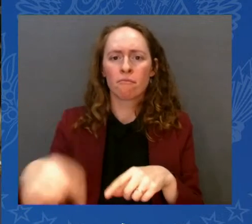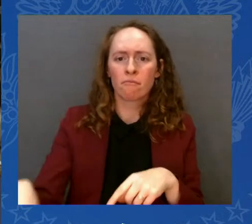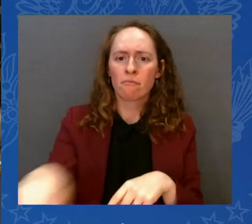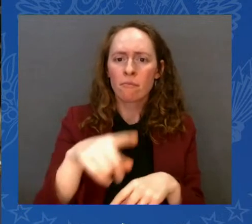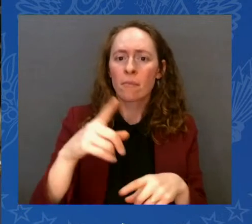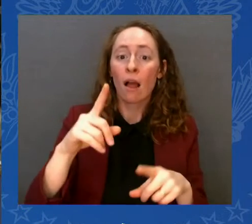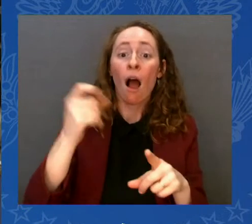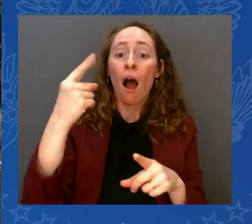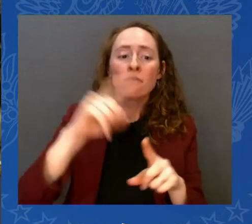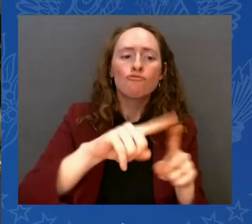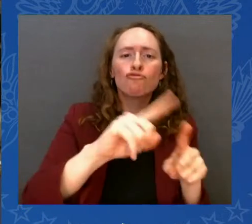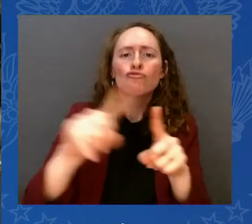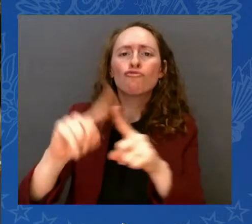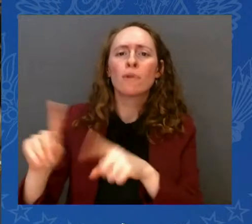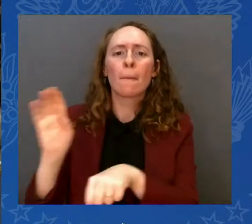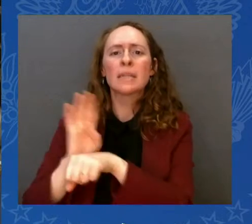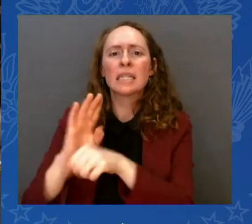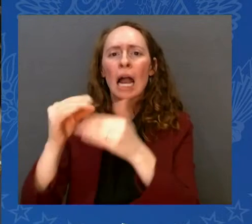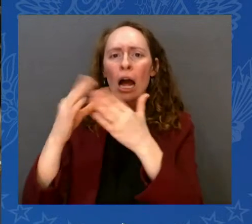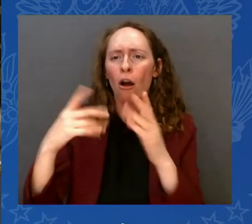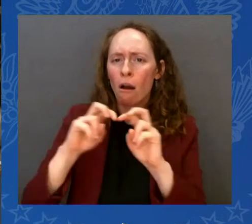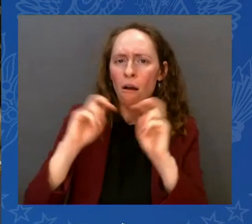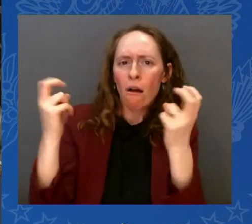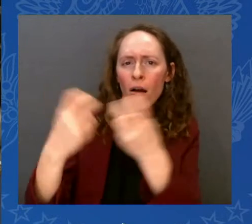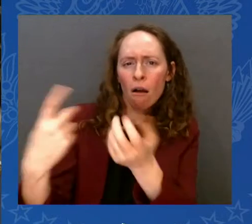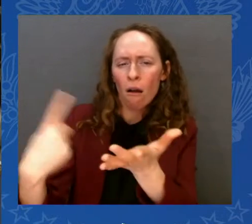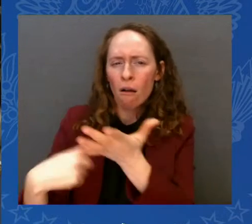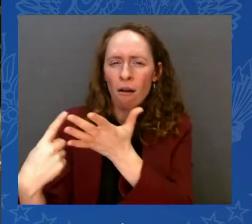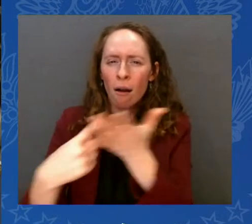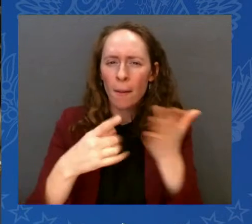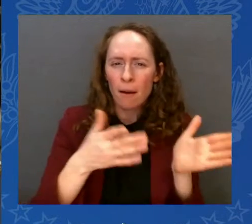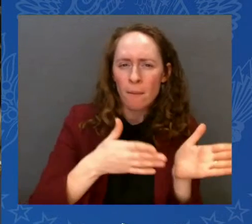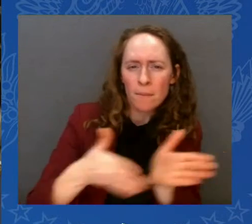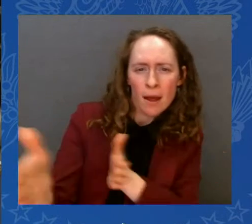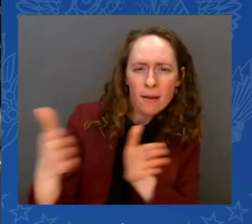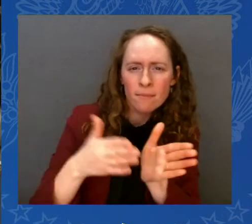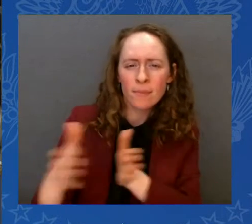more workers into that pipeline. But a really good discussion.